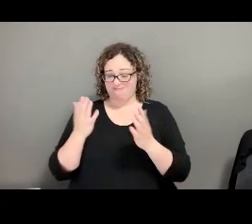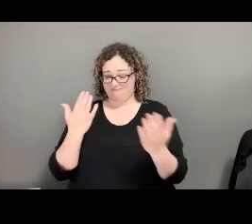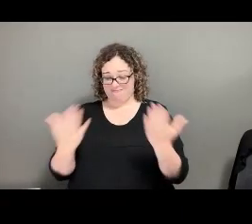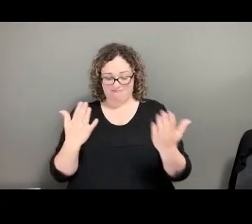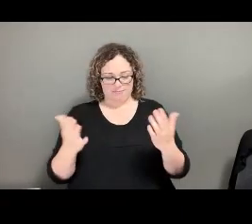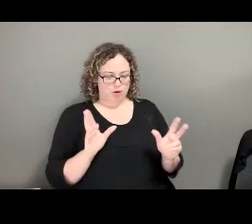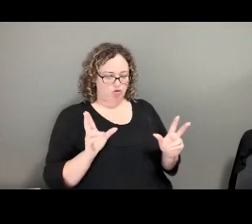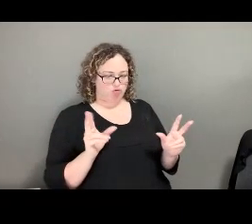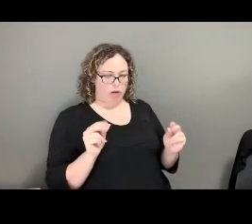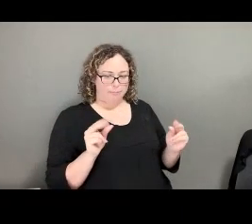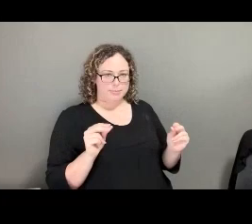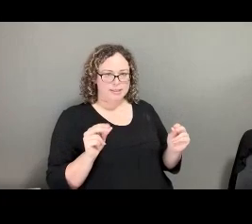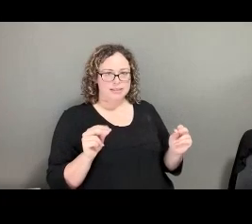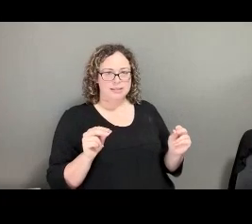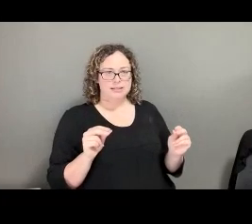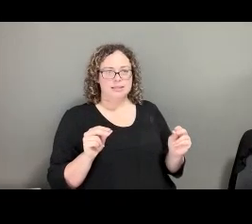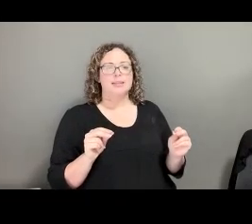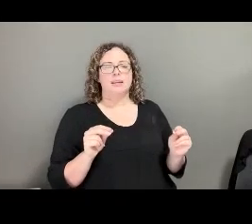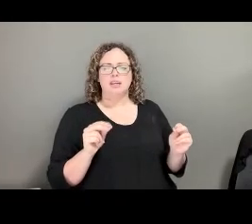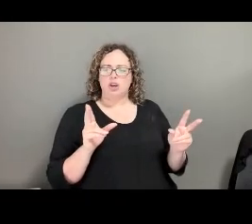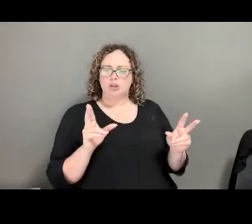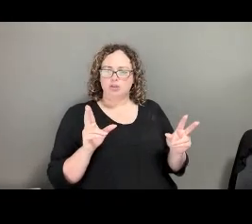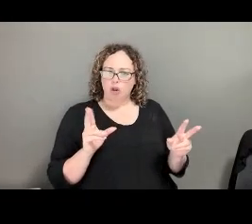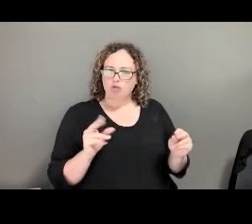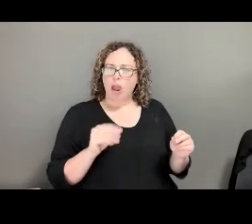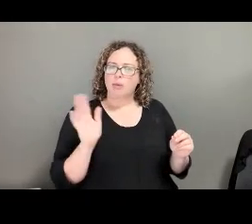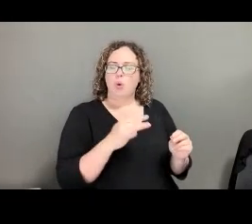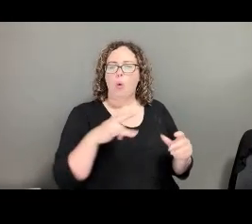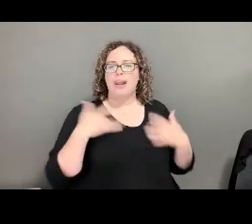So the crabs all live in the rainforest on Christmas Island. And